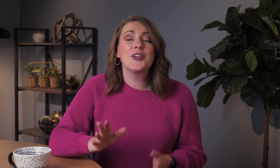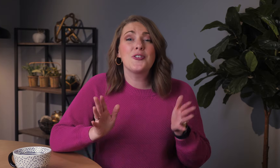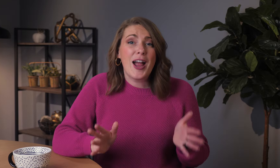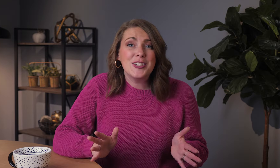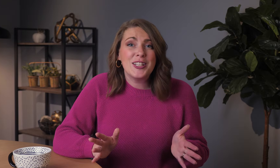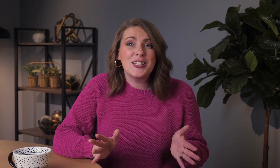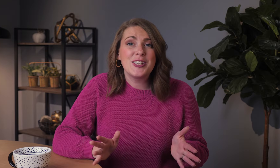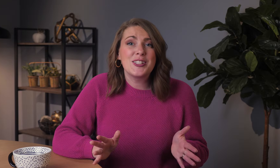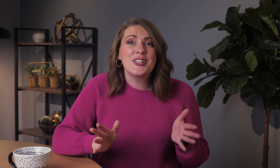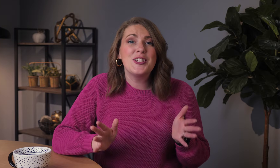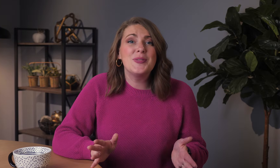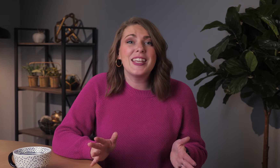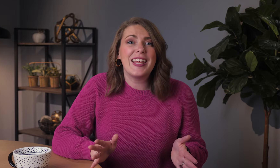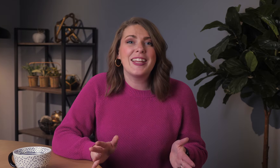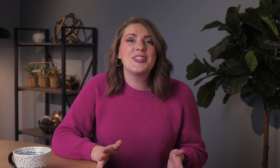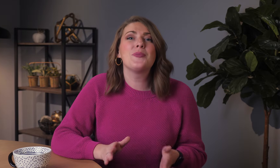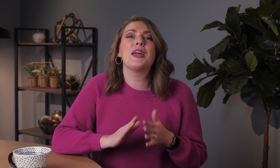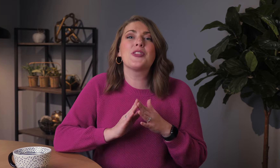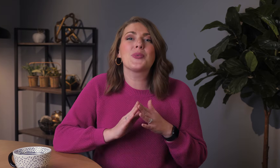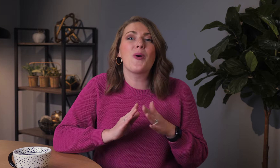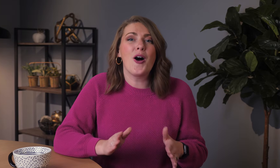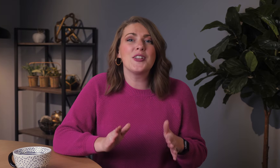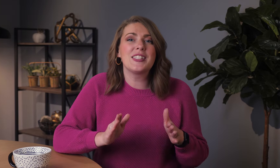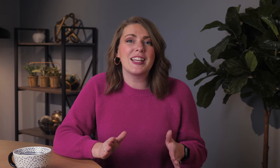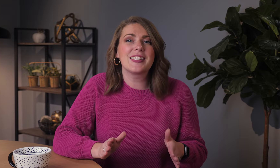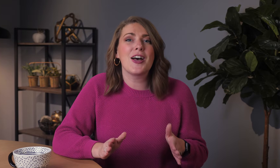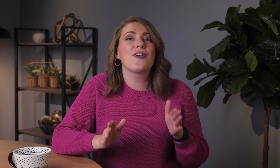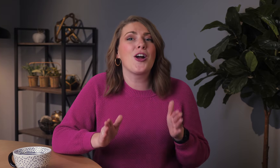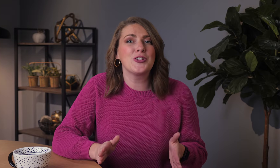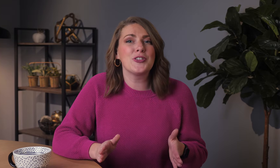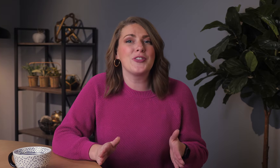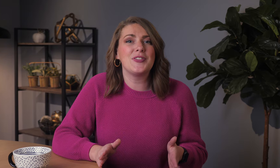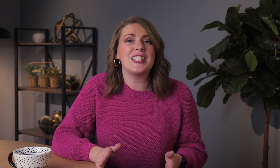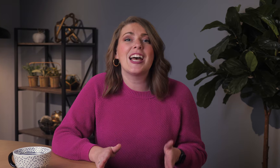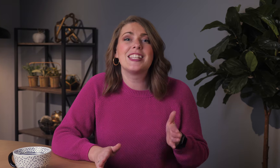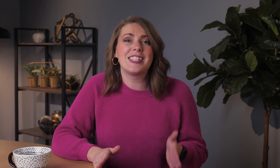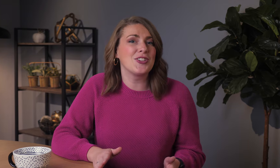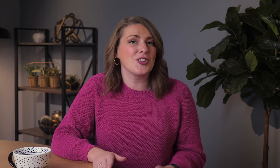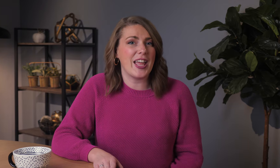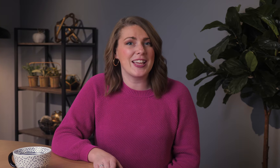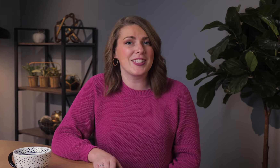Congratulations, you did it! You made it through all six of our 150 essential ASL